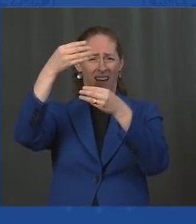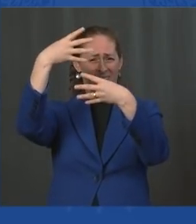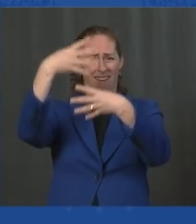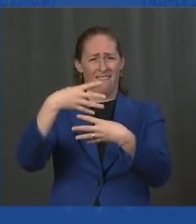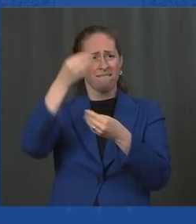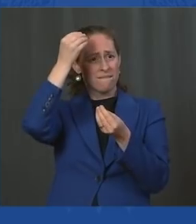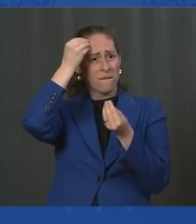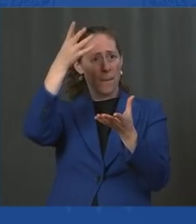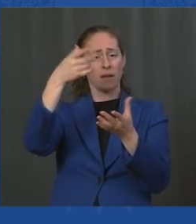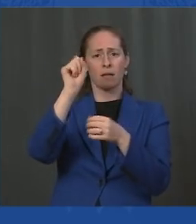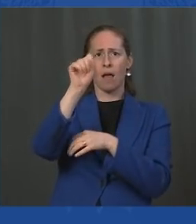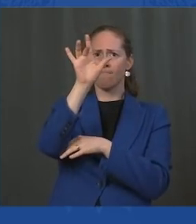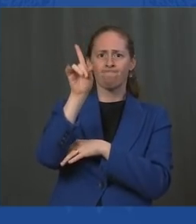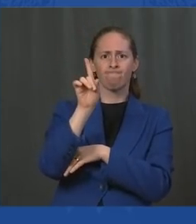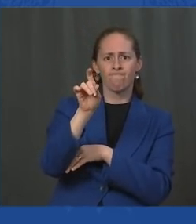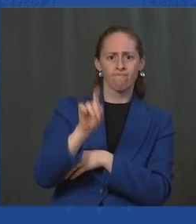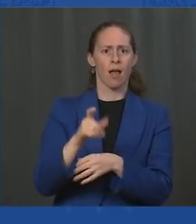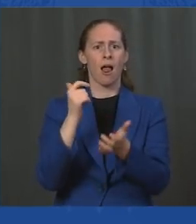That's DisasterAssistance.gov.